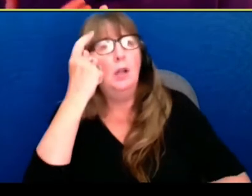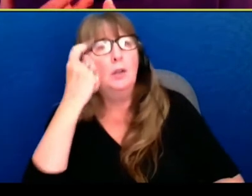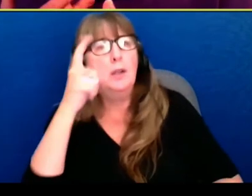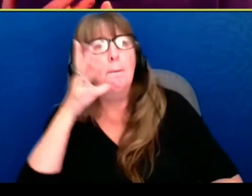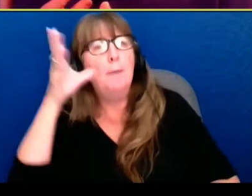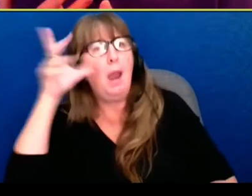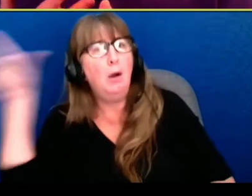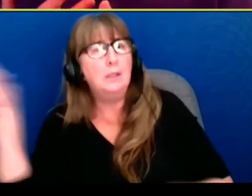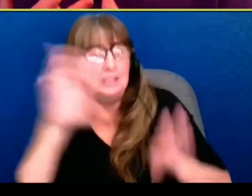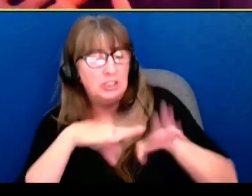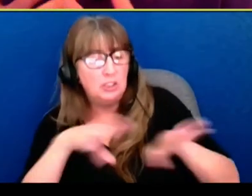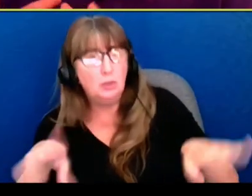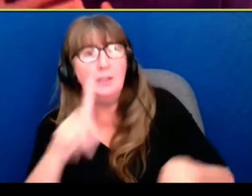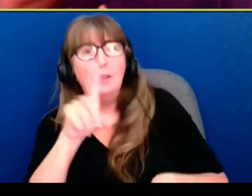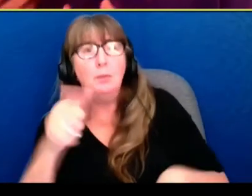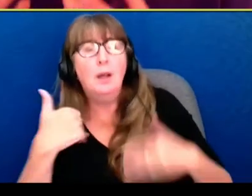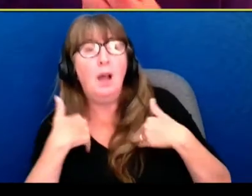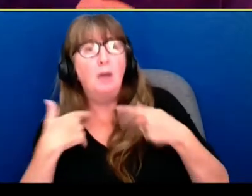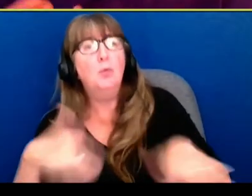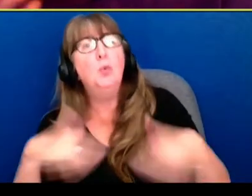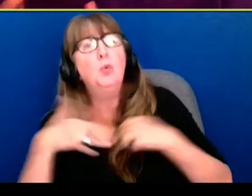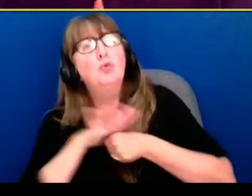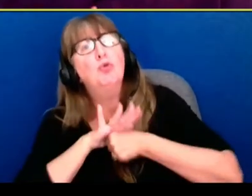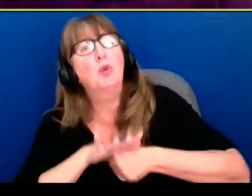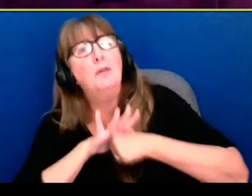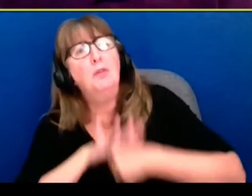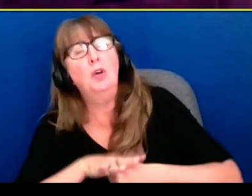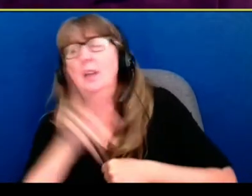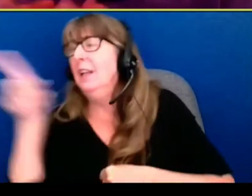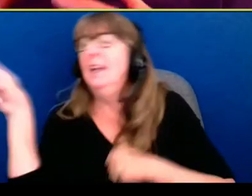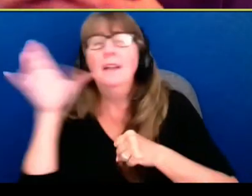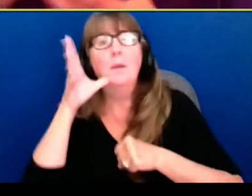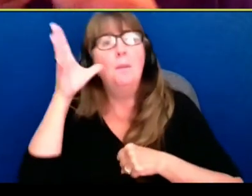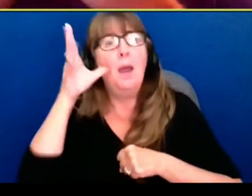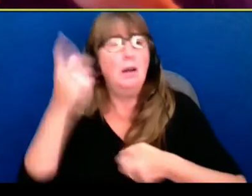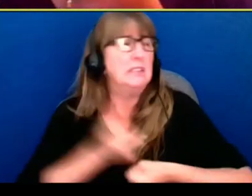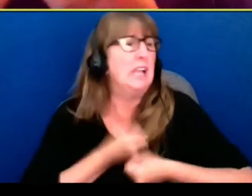Often there's no no place for those parents to release that frustration and it has a tendency